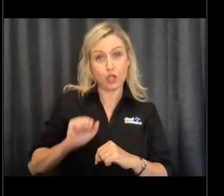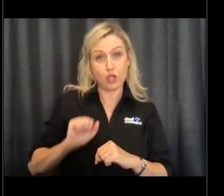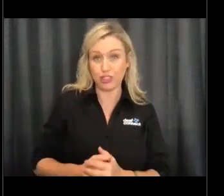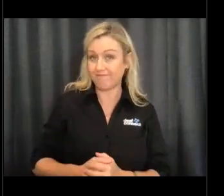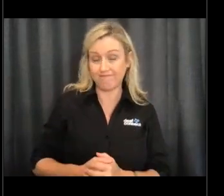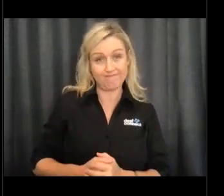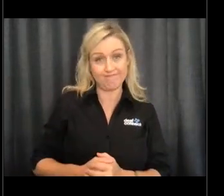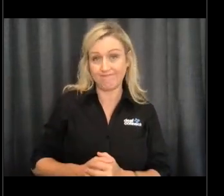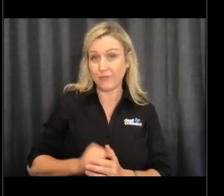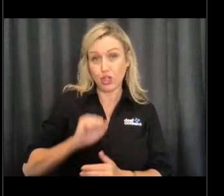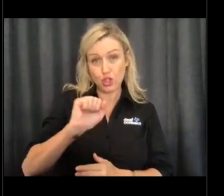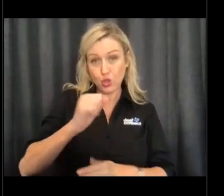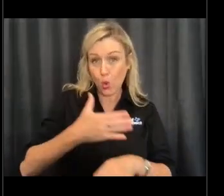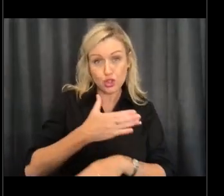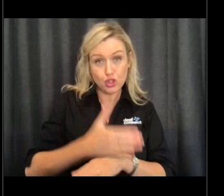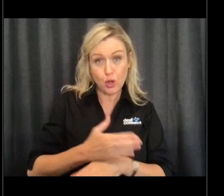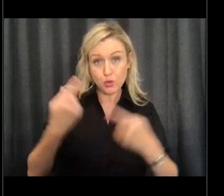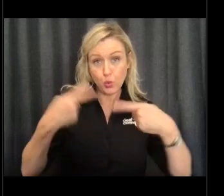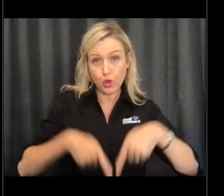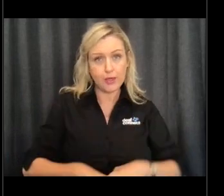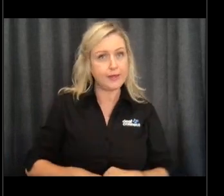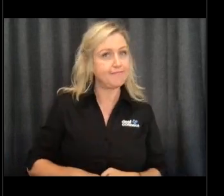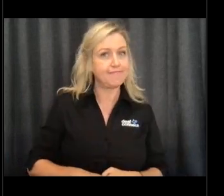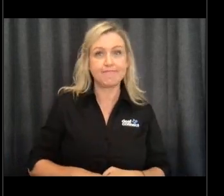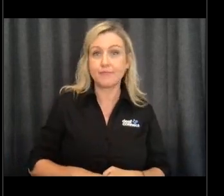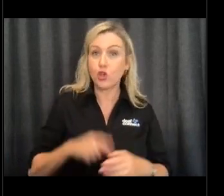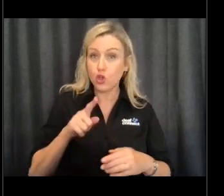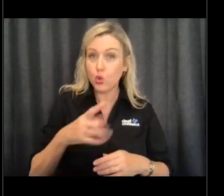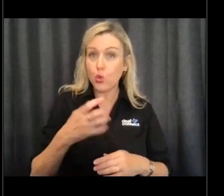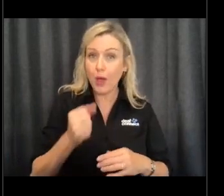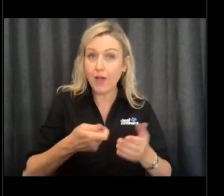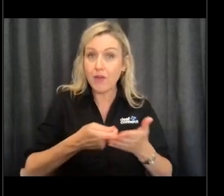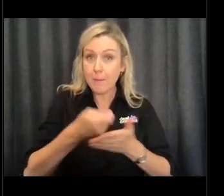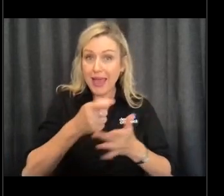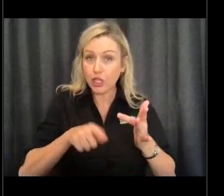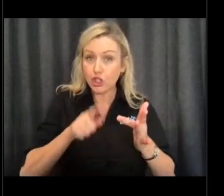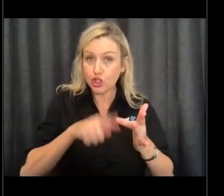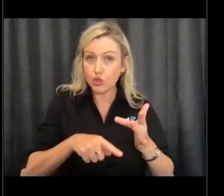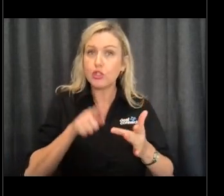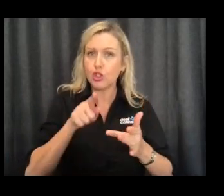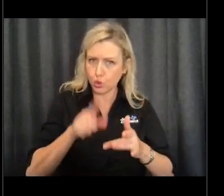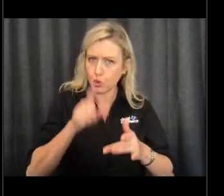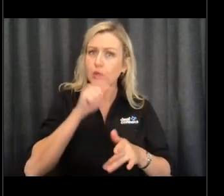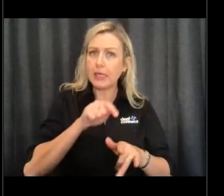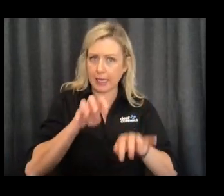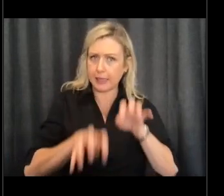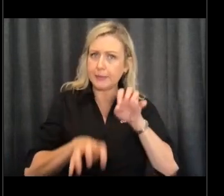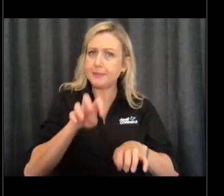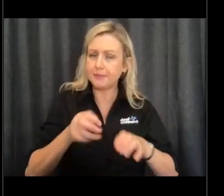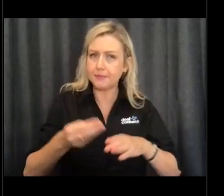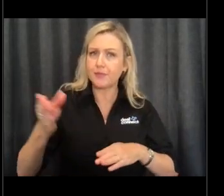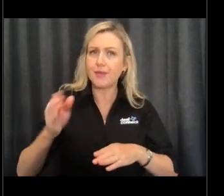If you've got insurance, lodge the claim, let an insurer look at it and then when they